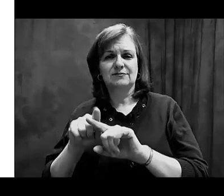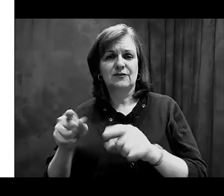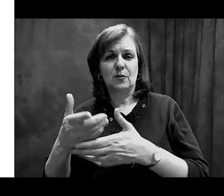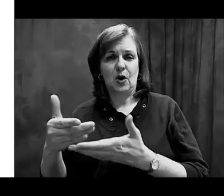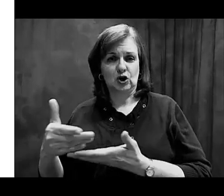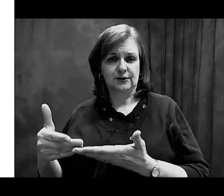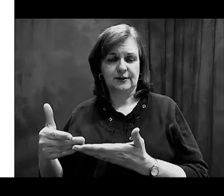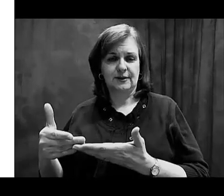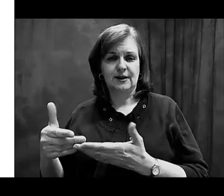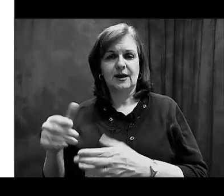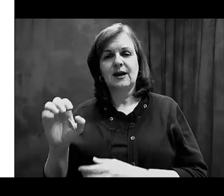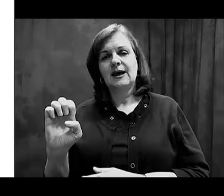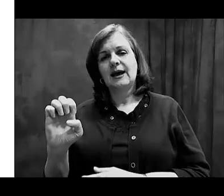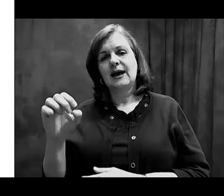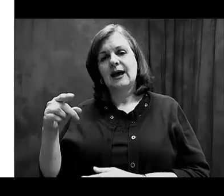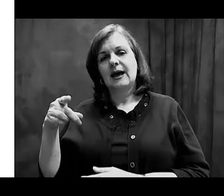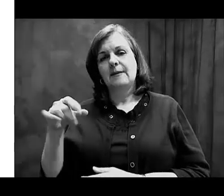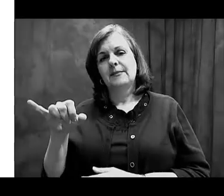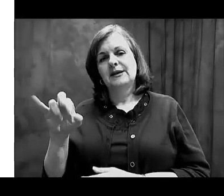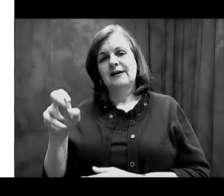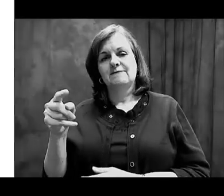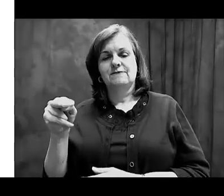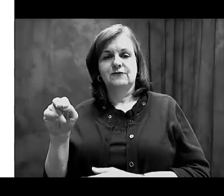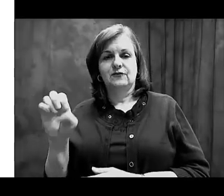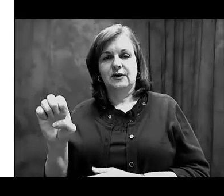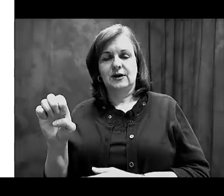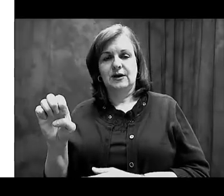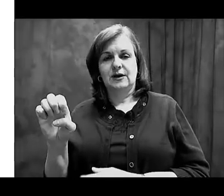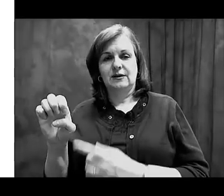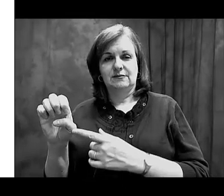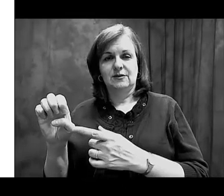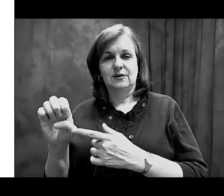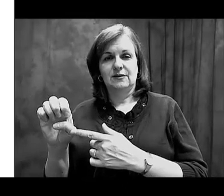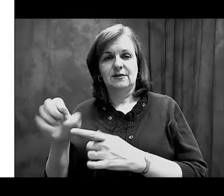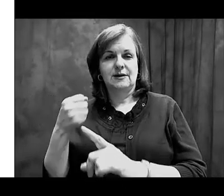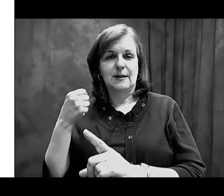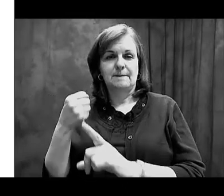so the epinephrine release actually works on